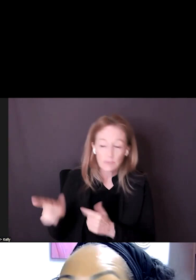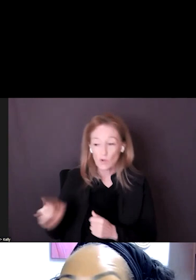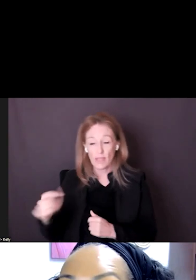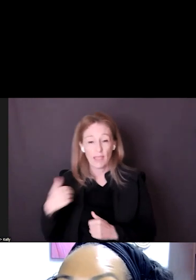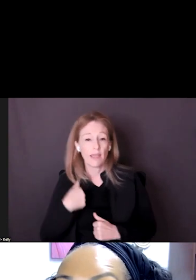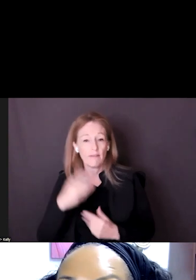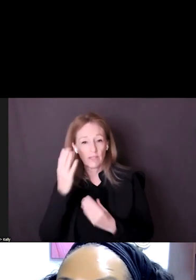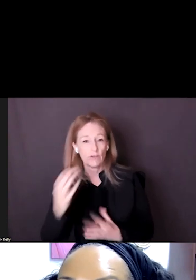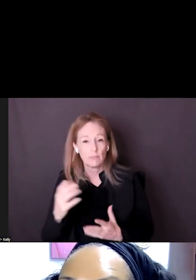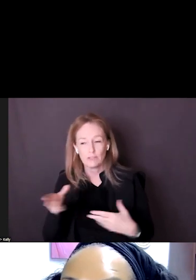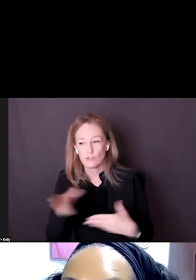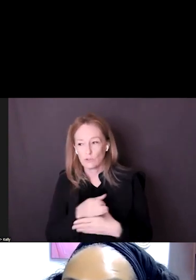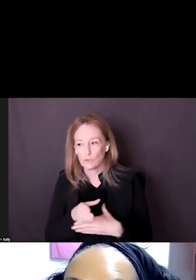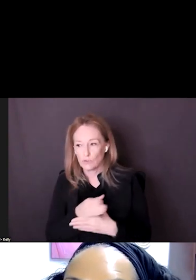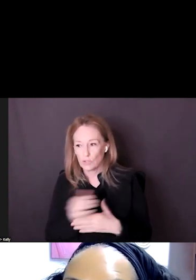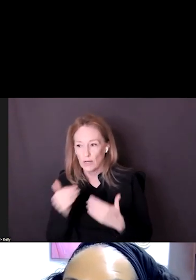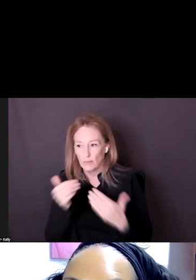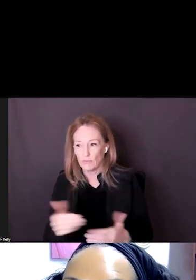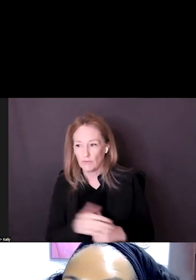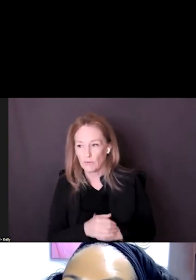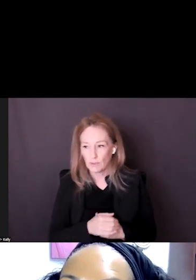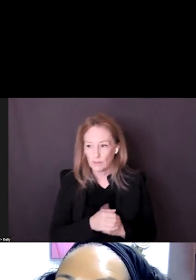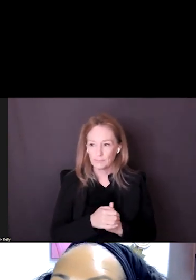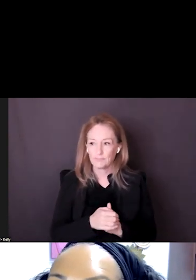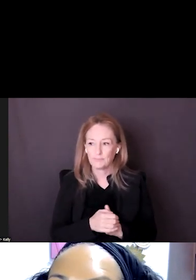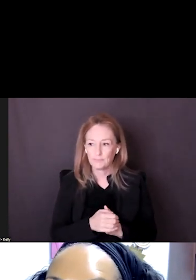988 AS THEY ARE OUT THERE DOING THAT GREAT WORK AS WELL. LAURA,